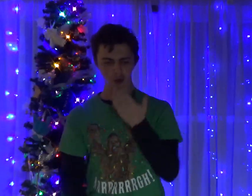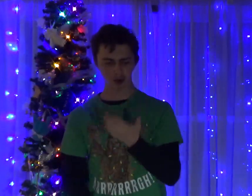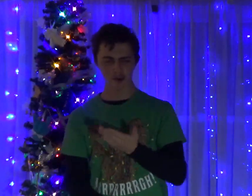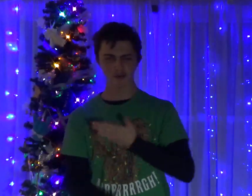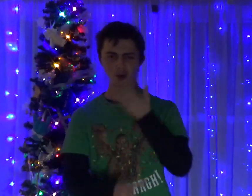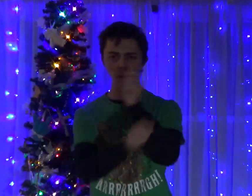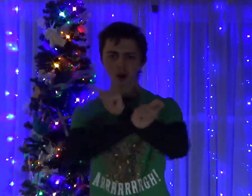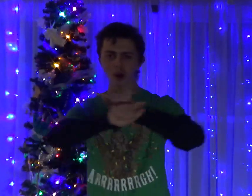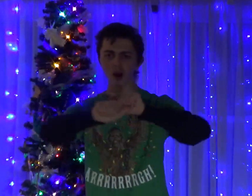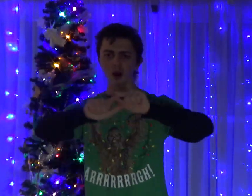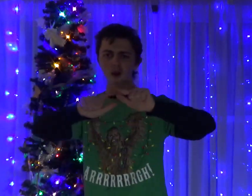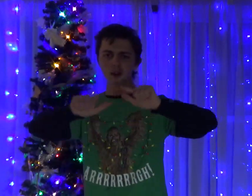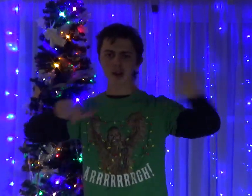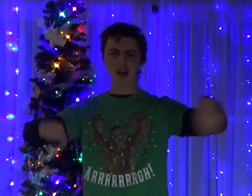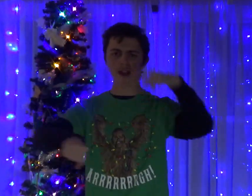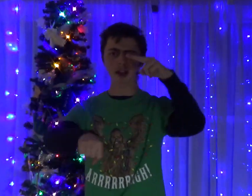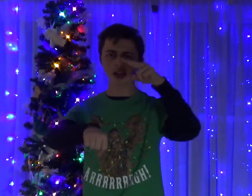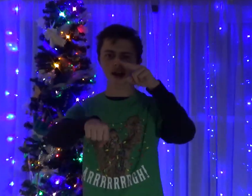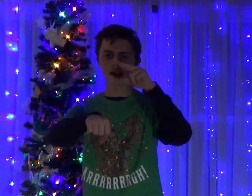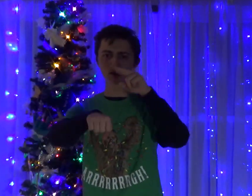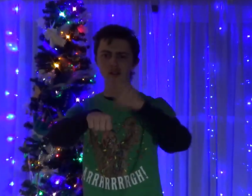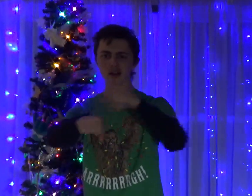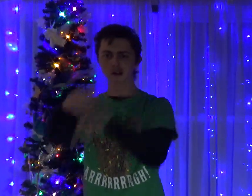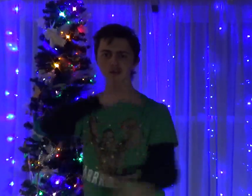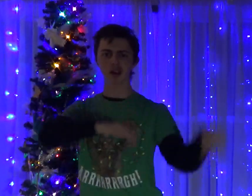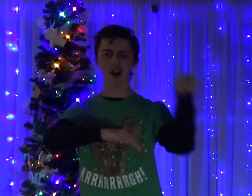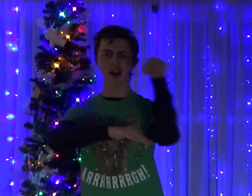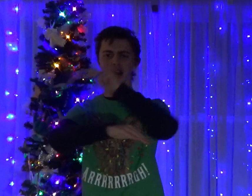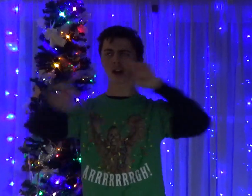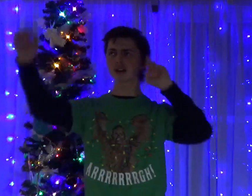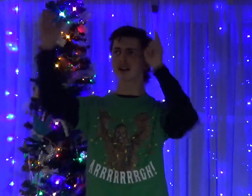Joyful, all ye nations rise;